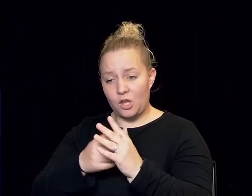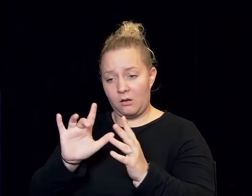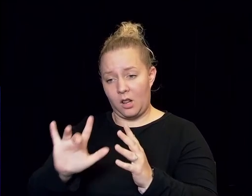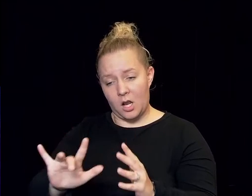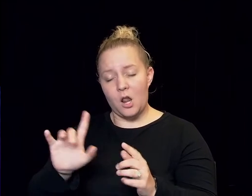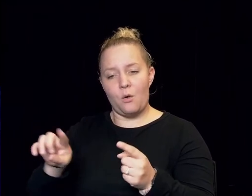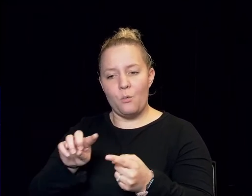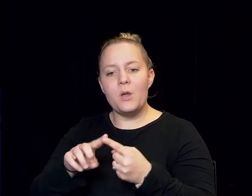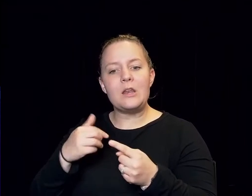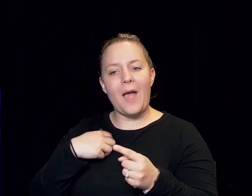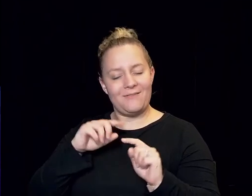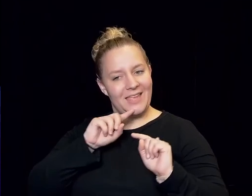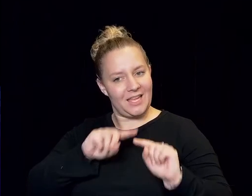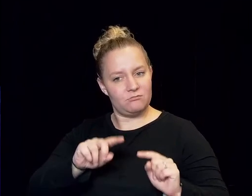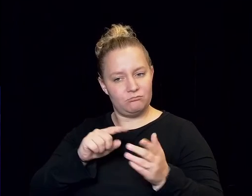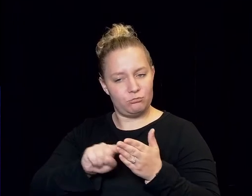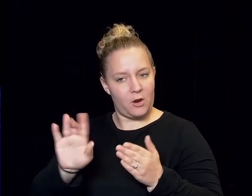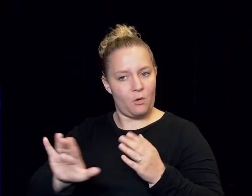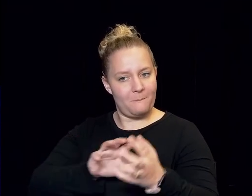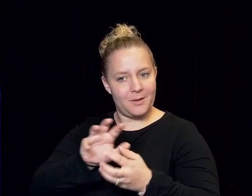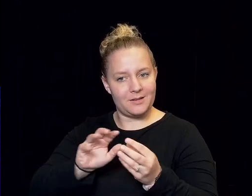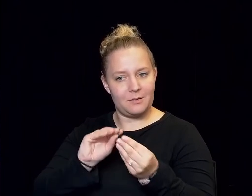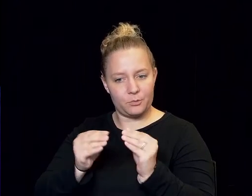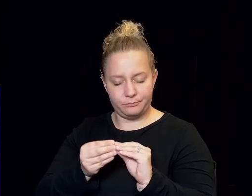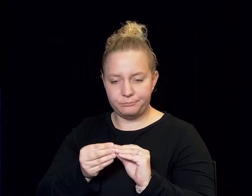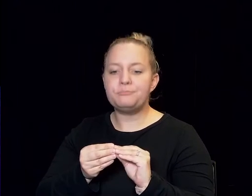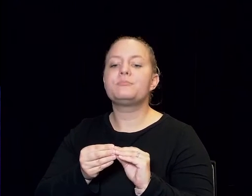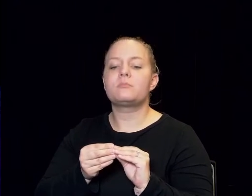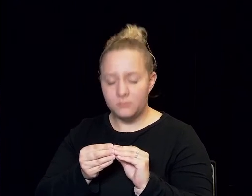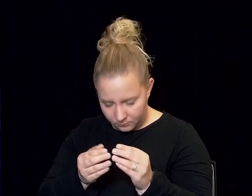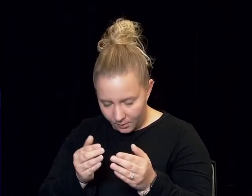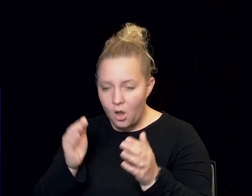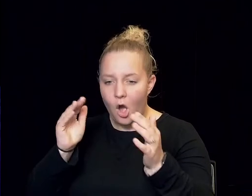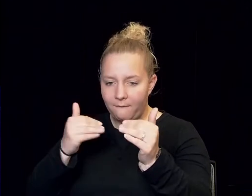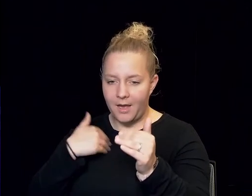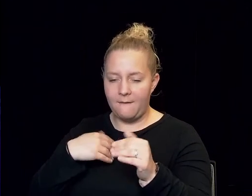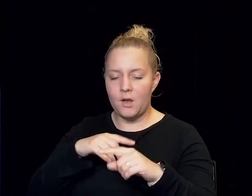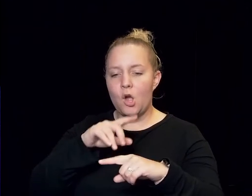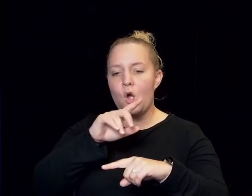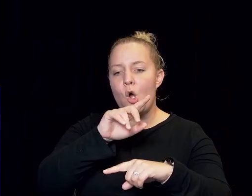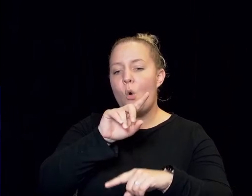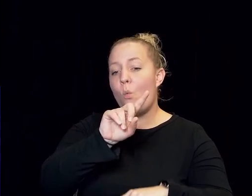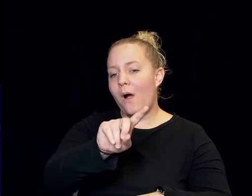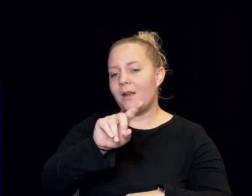your mixed number. All right, hopefully you ended up with 1 and 4/15 by saying